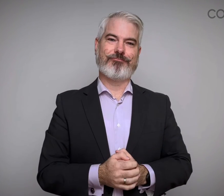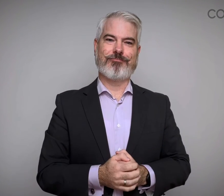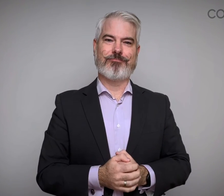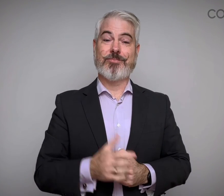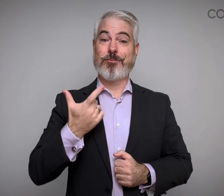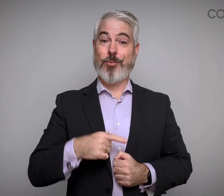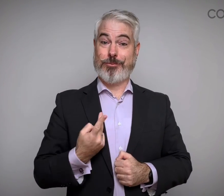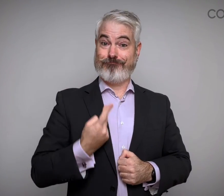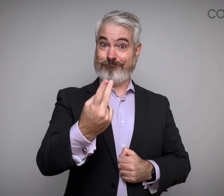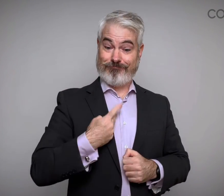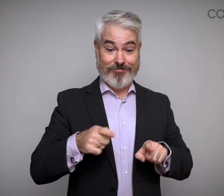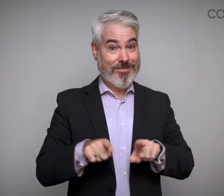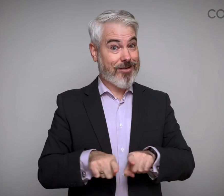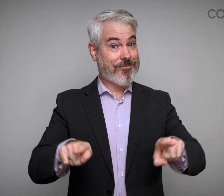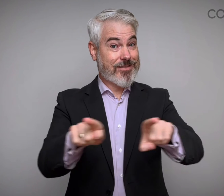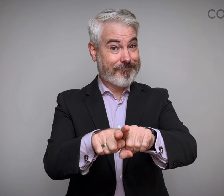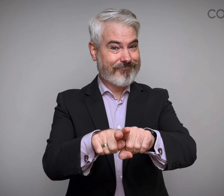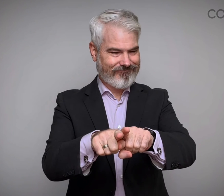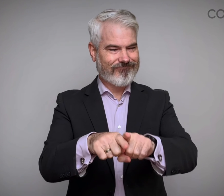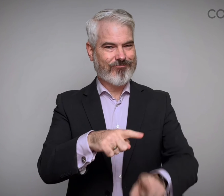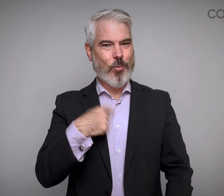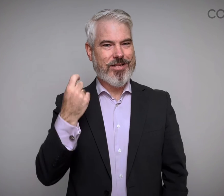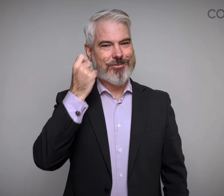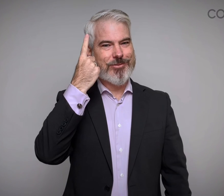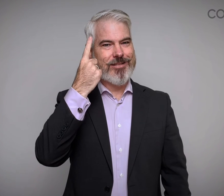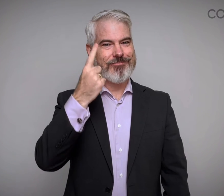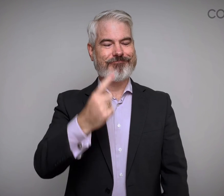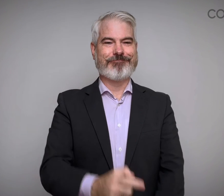Because we understand.